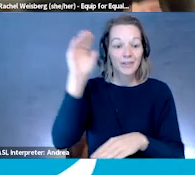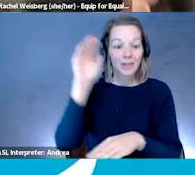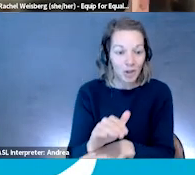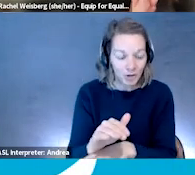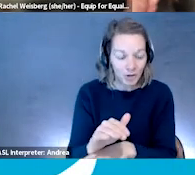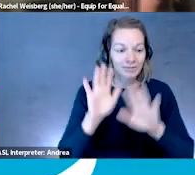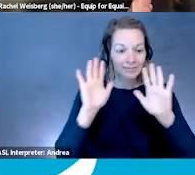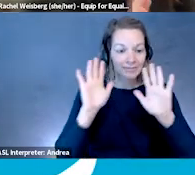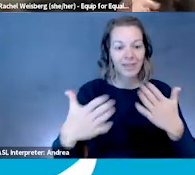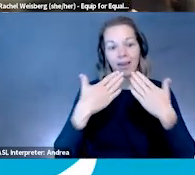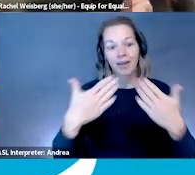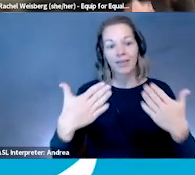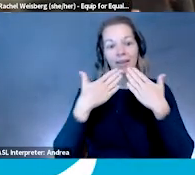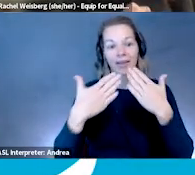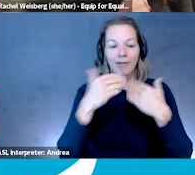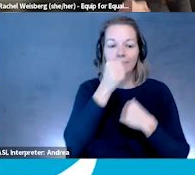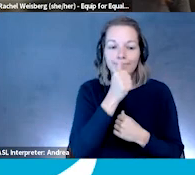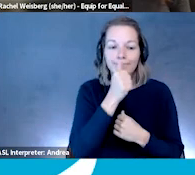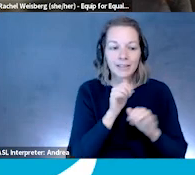OKAY. GOOD AFTERNOON!